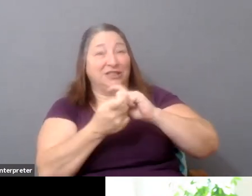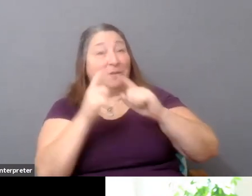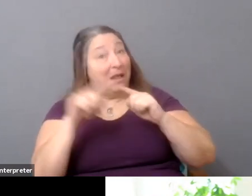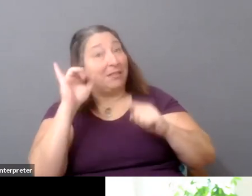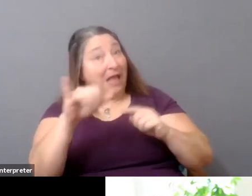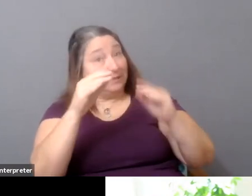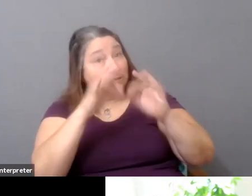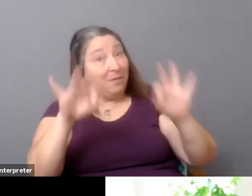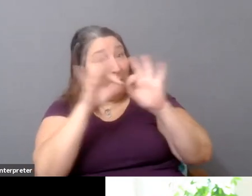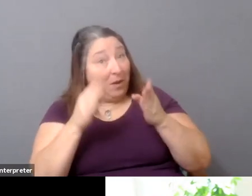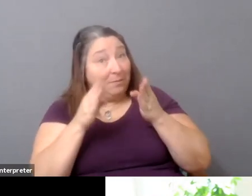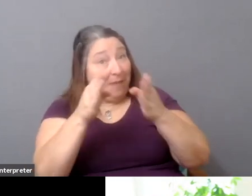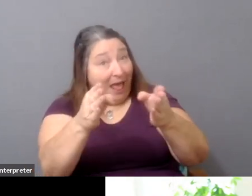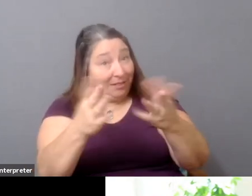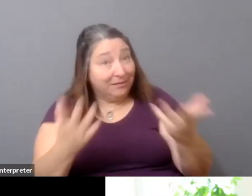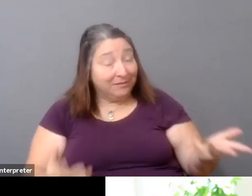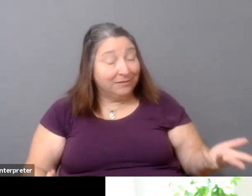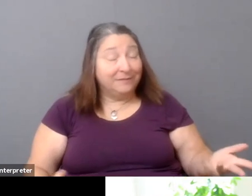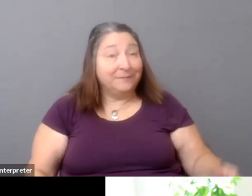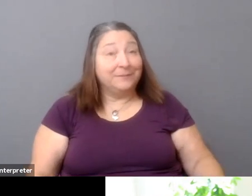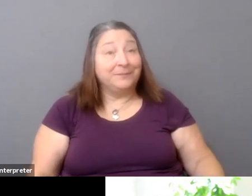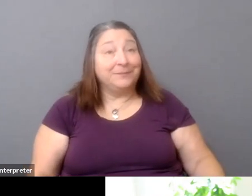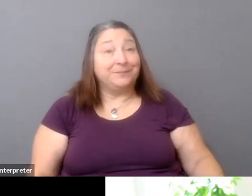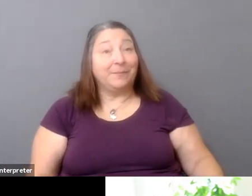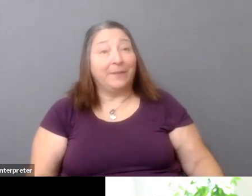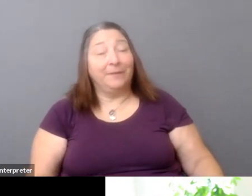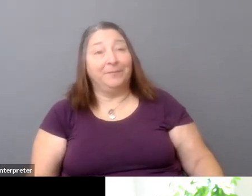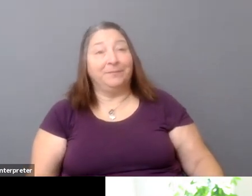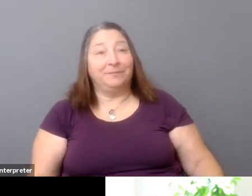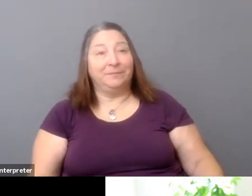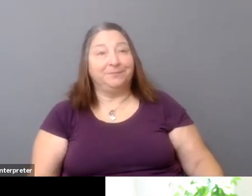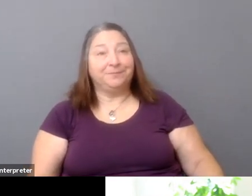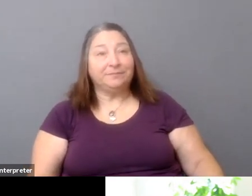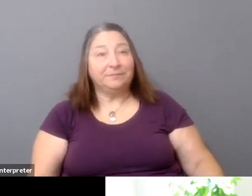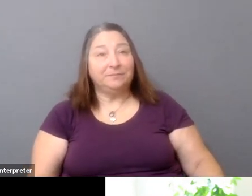So my first question, you know, or possibility